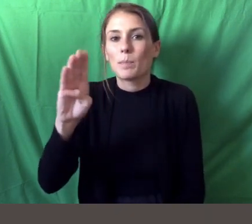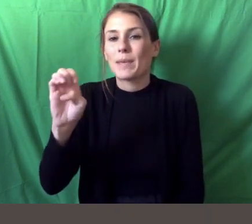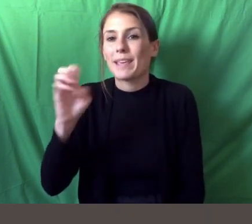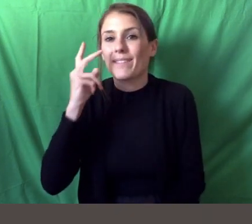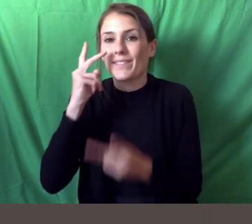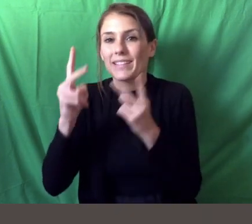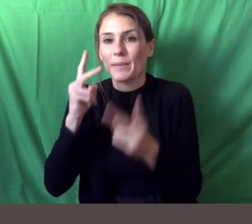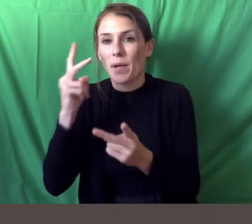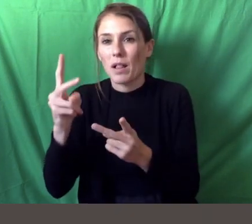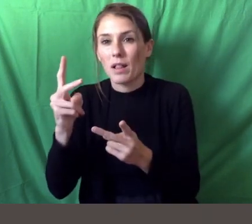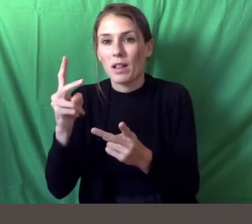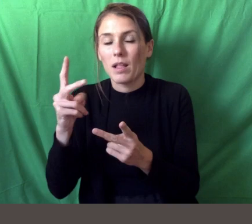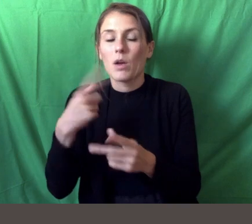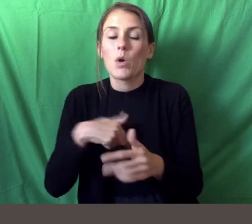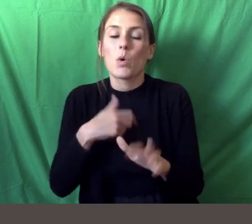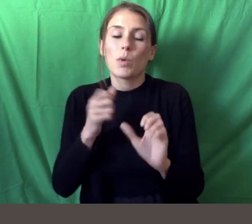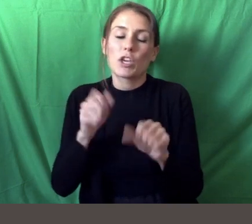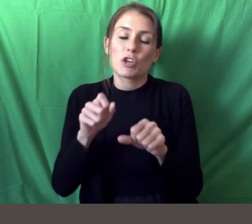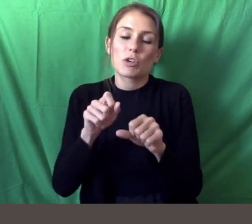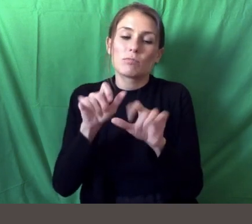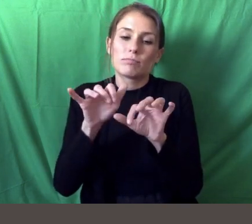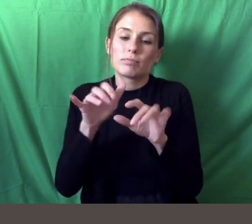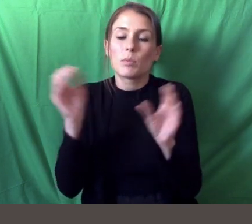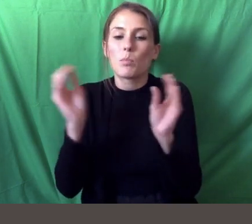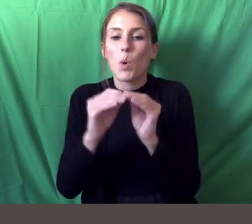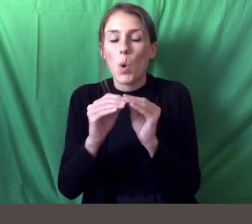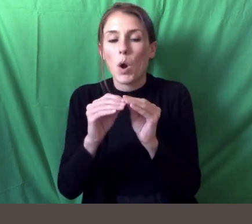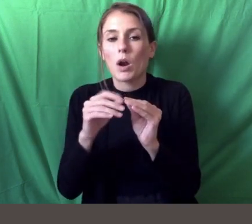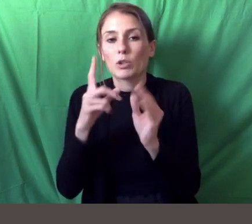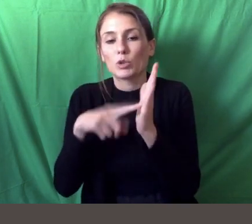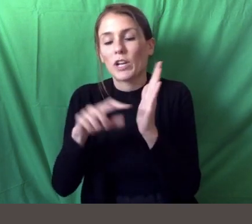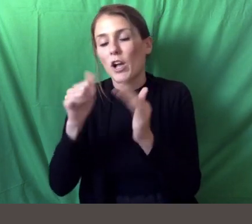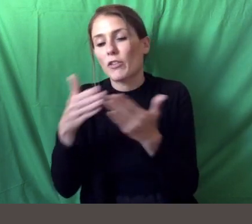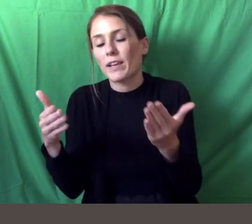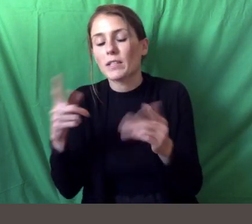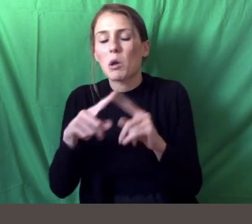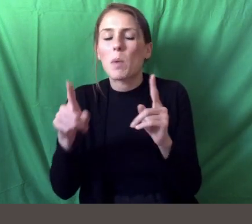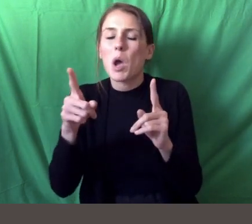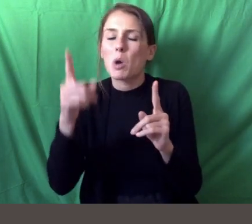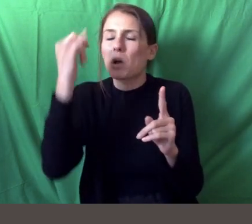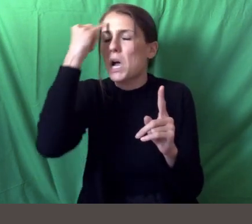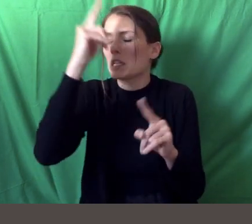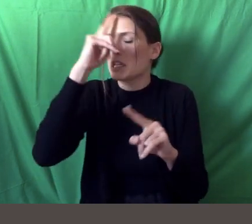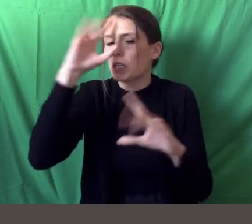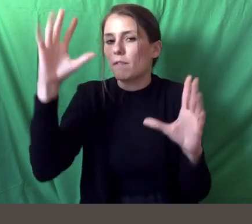We could write more assertions to check other things, but you get the idea of how to do it from the examples here.